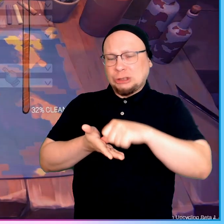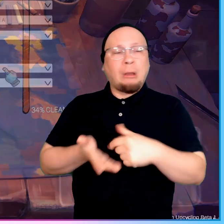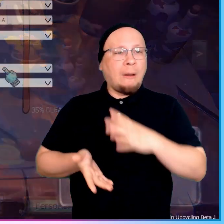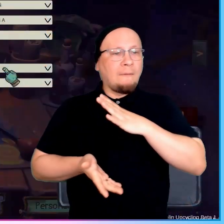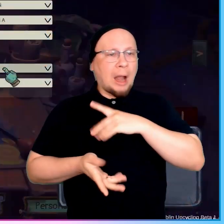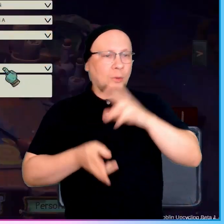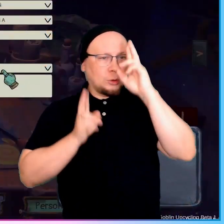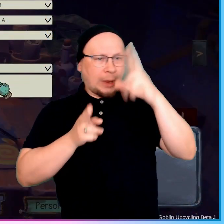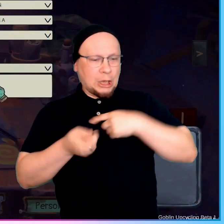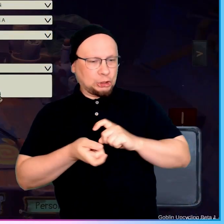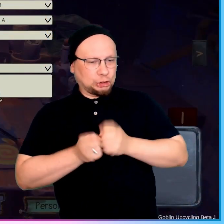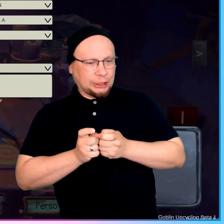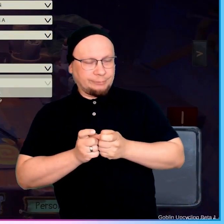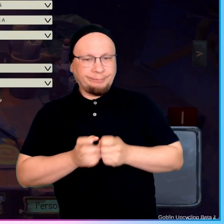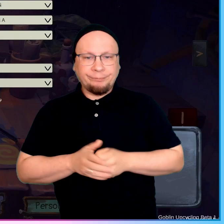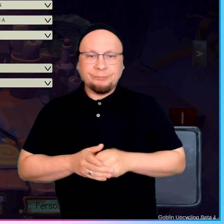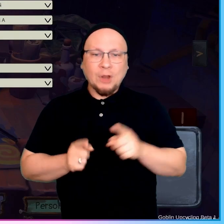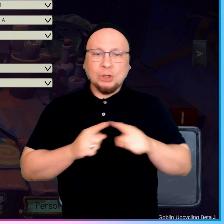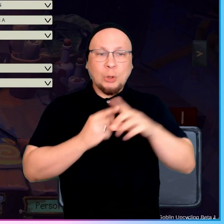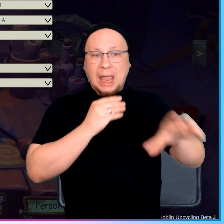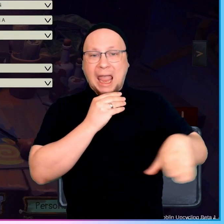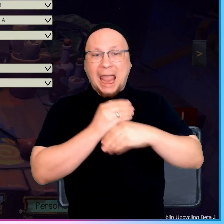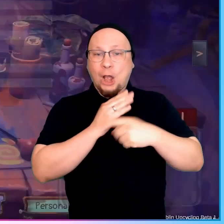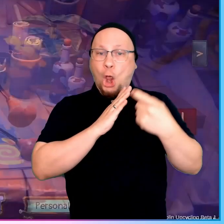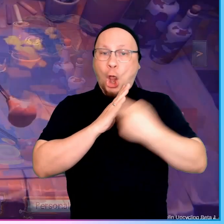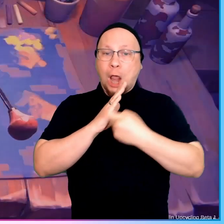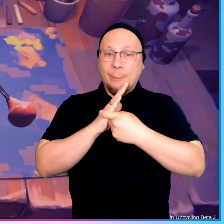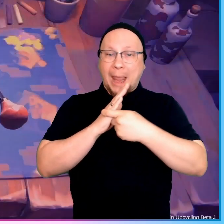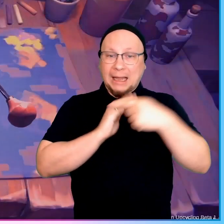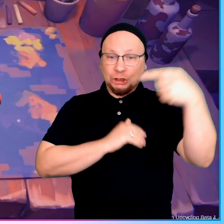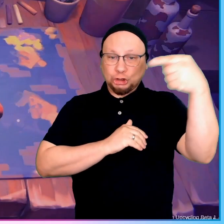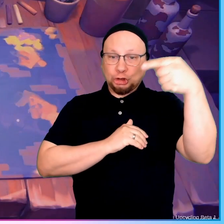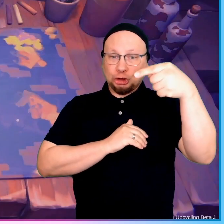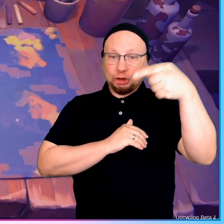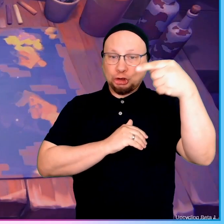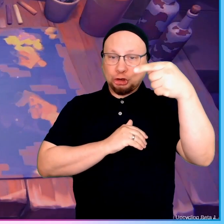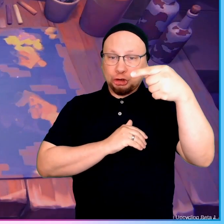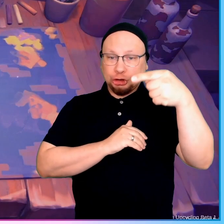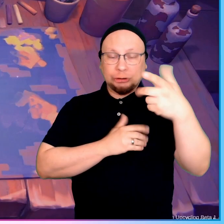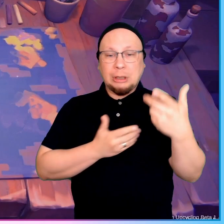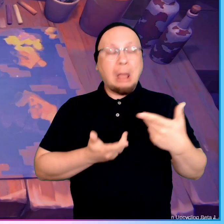And you asked for optional "auto chisel" features for the chipping gameplay, so we implemented them!